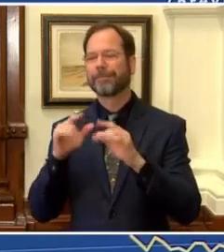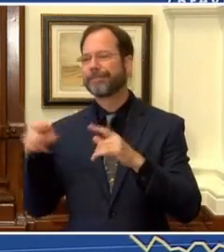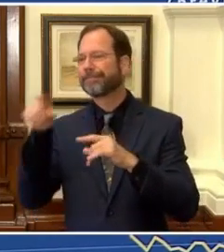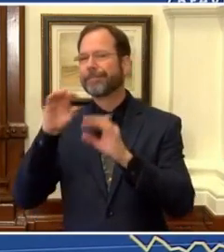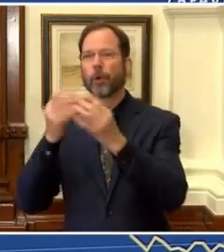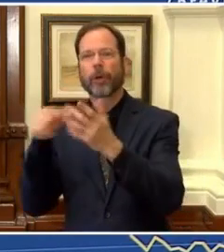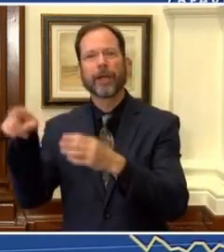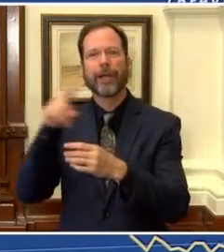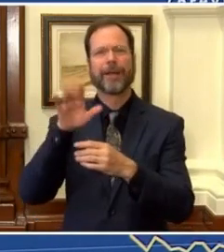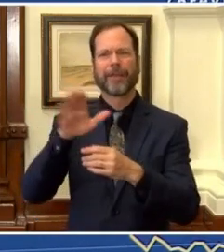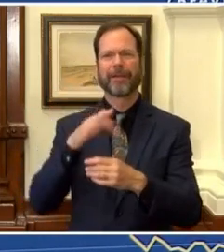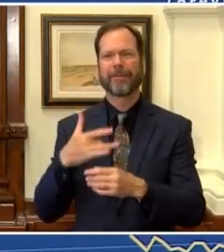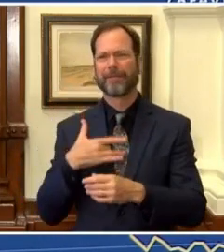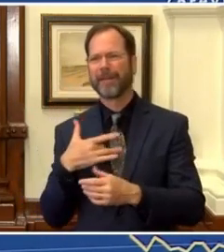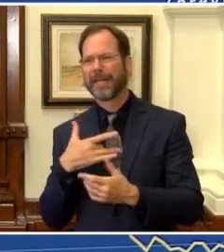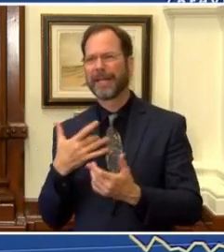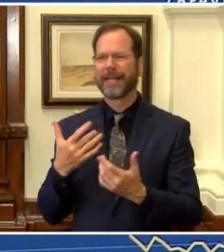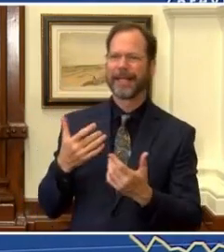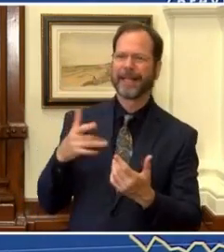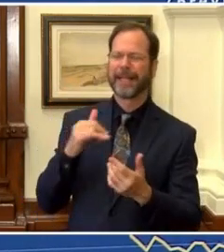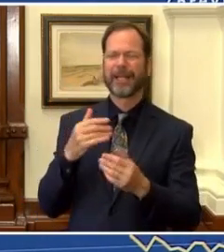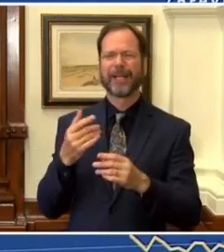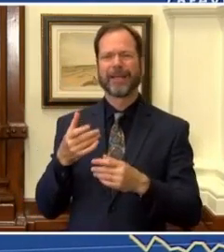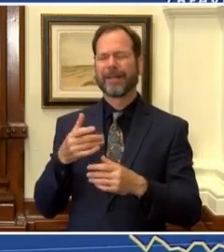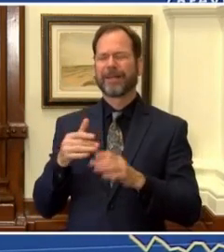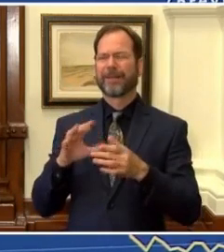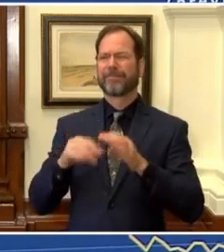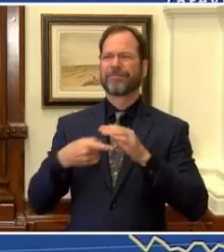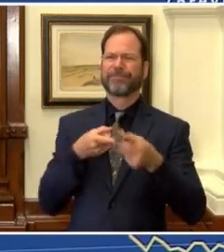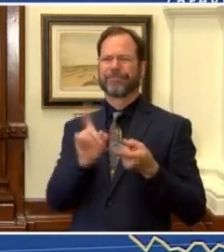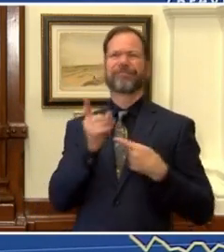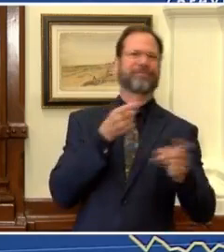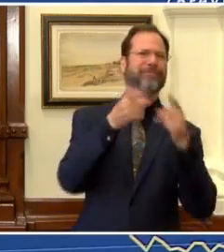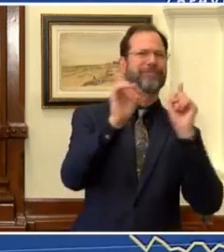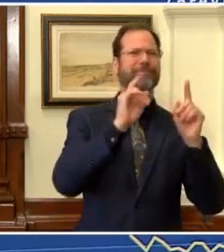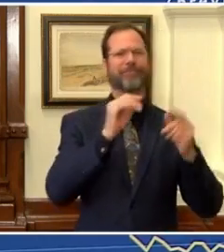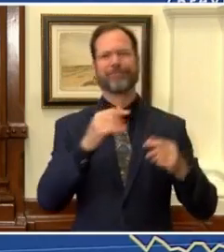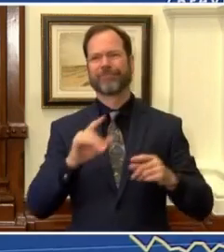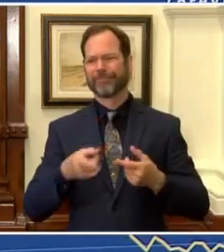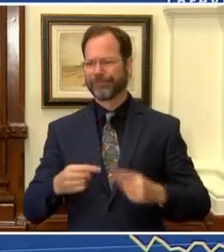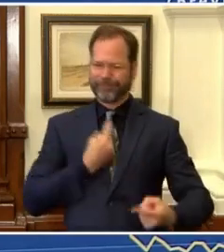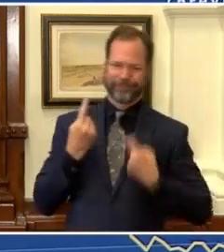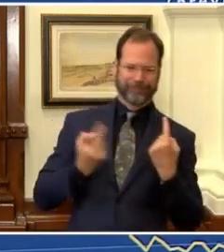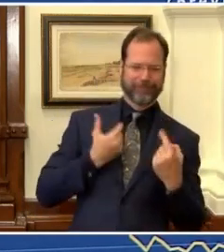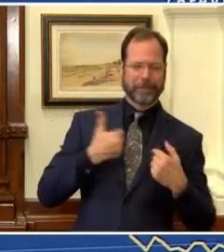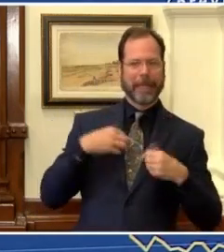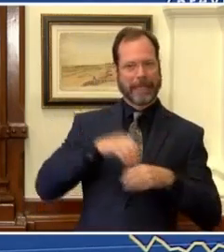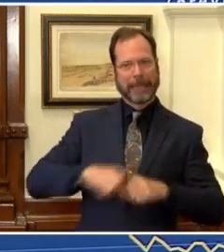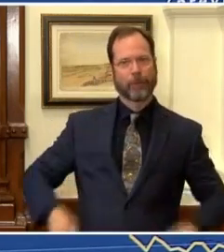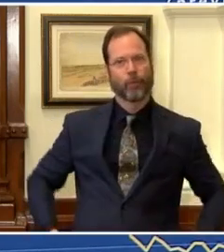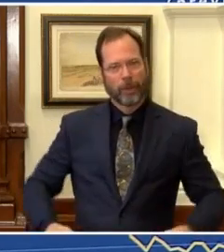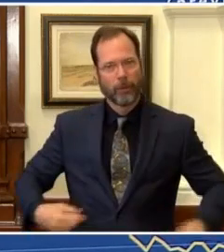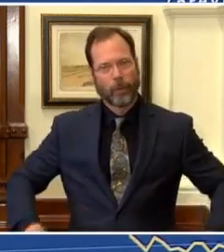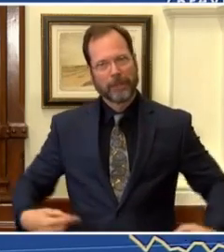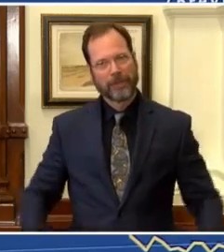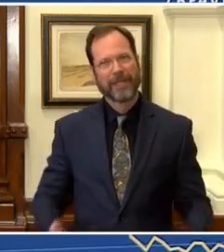GOVERNOR OF TEXAS? GOV. ABBOTT: ABOUT AN ORGANIZATION'S MORAL AND CHARACTER THAT THEY WOULD